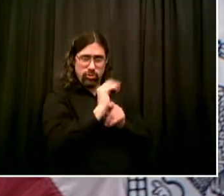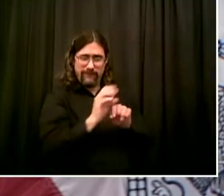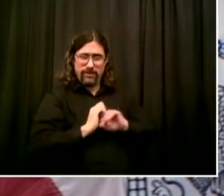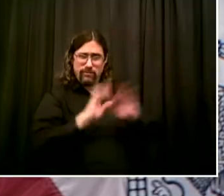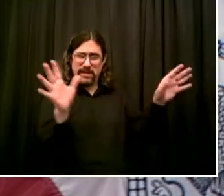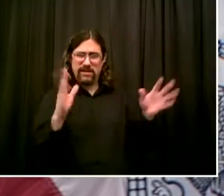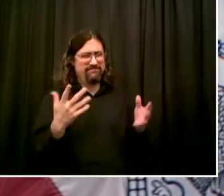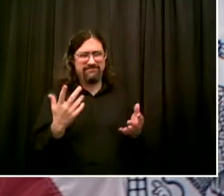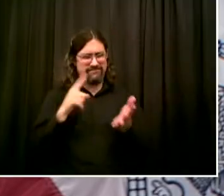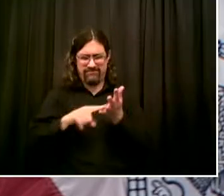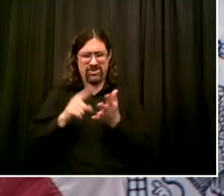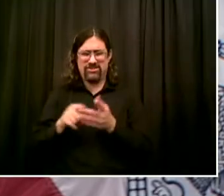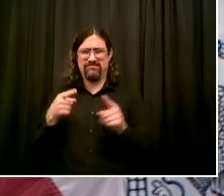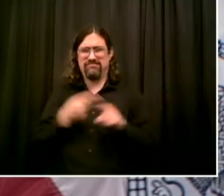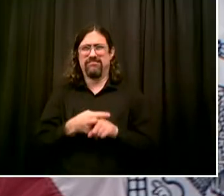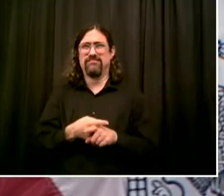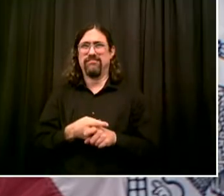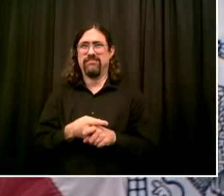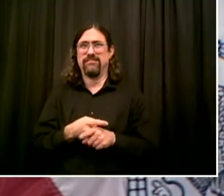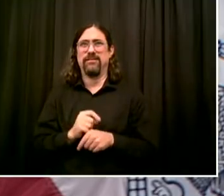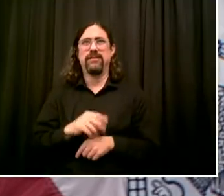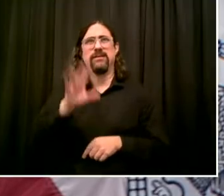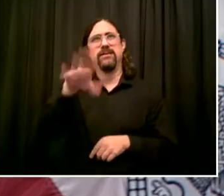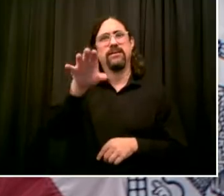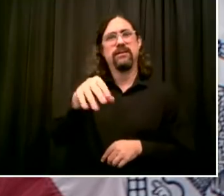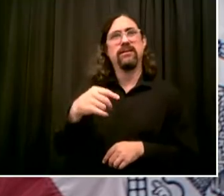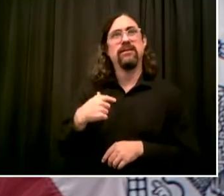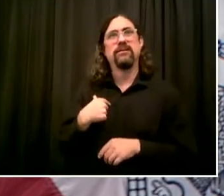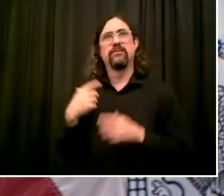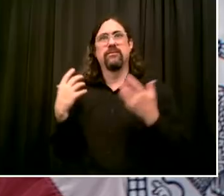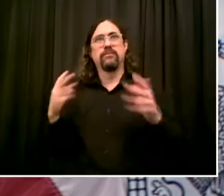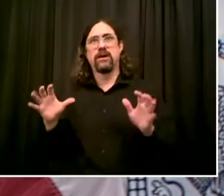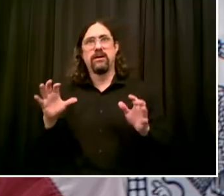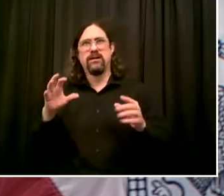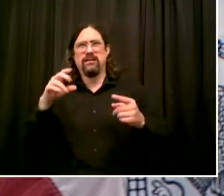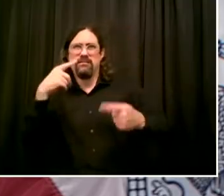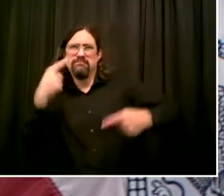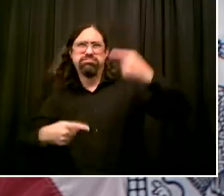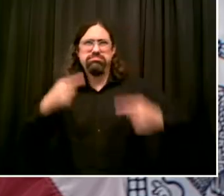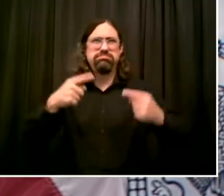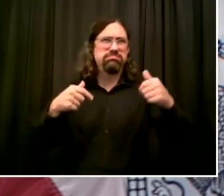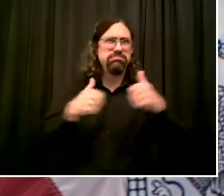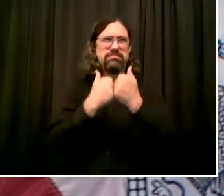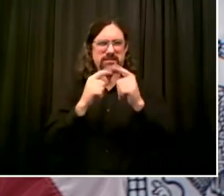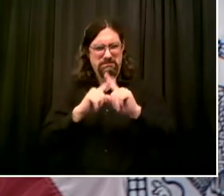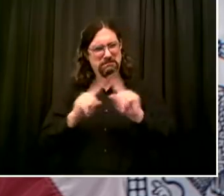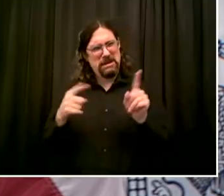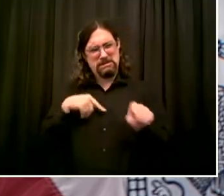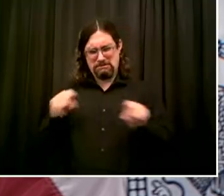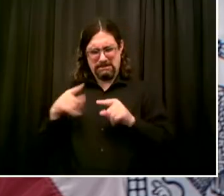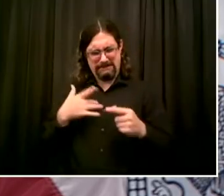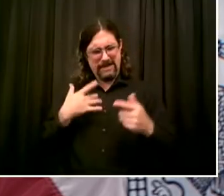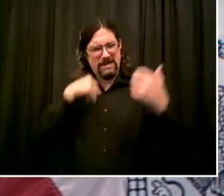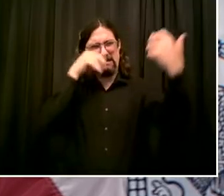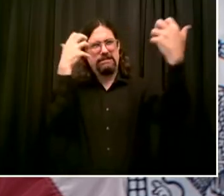INRECASE THE ACTION, WILL THIS HINDER THE GROWTH OF THESE JOBS?